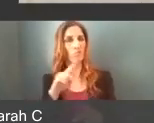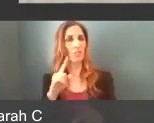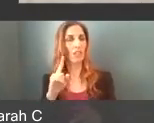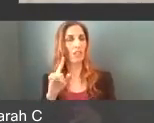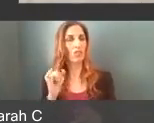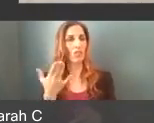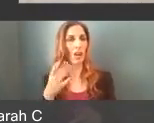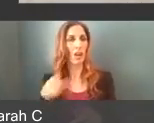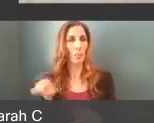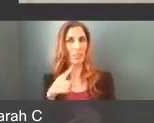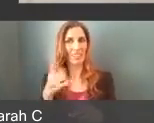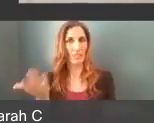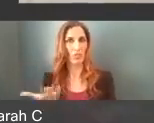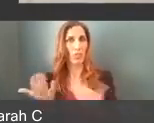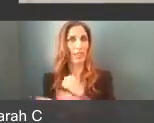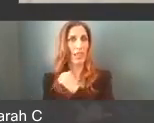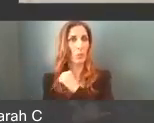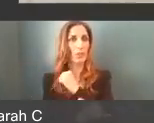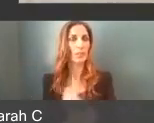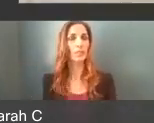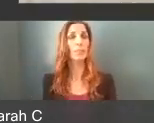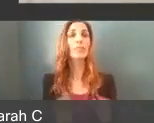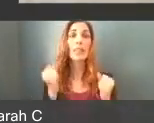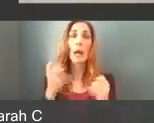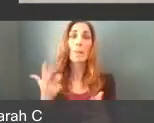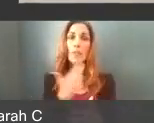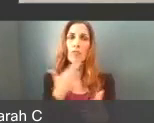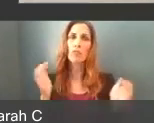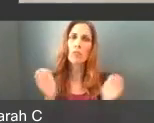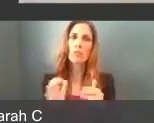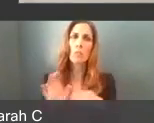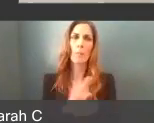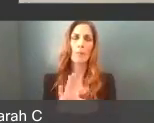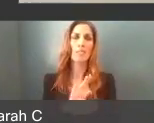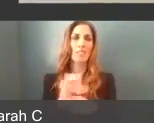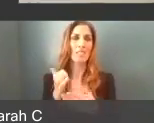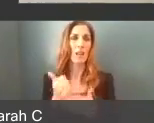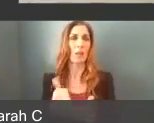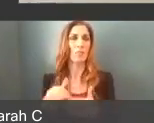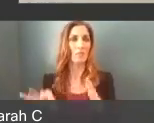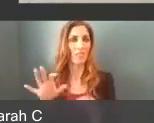businesses and help define our communities and when they suffer, our communities suffer.